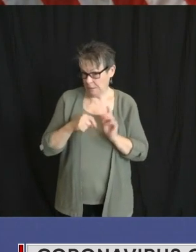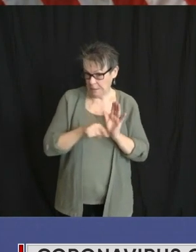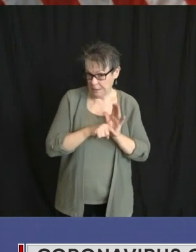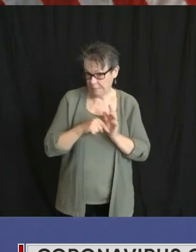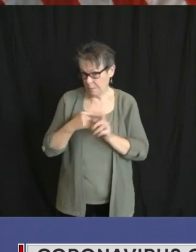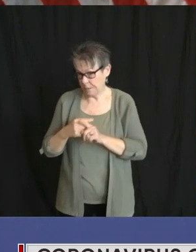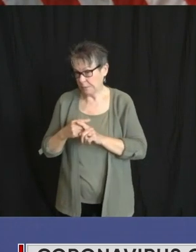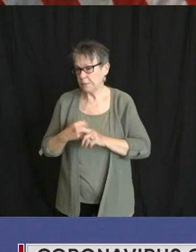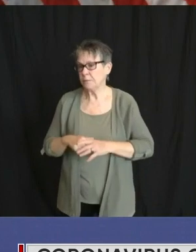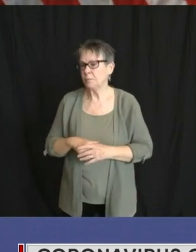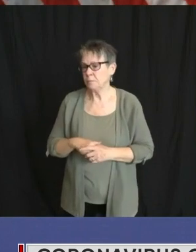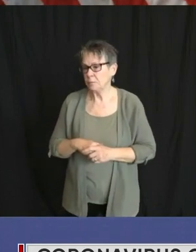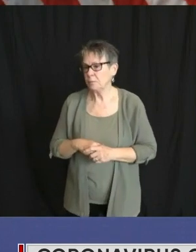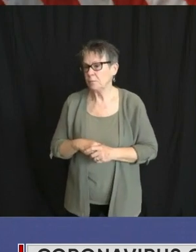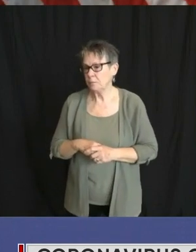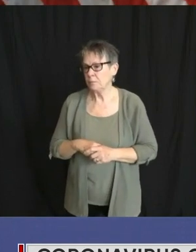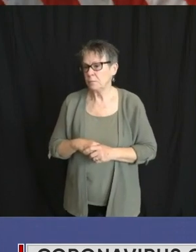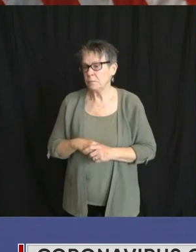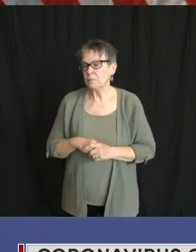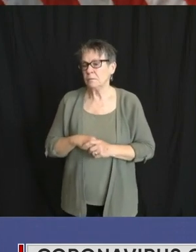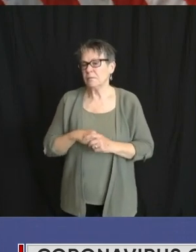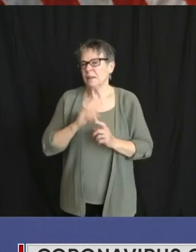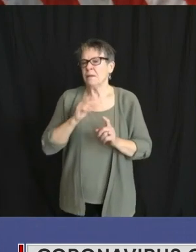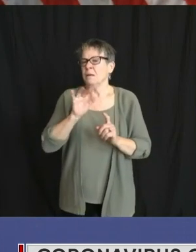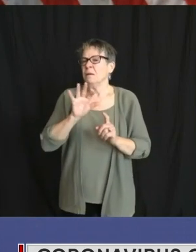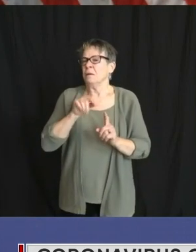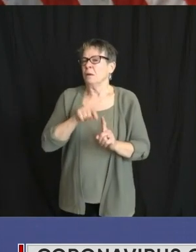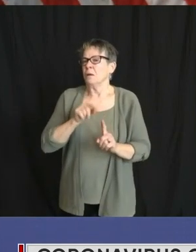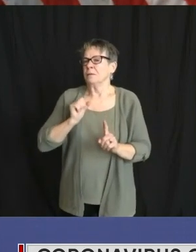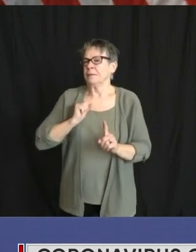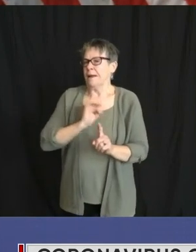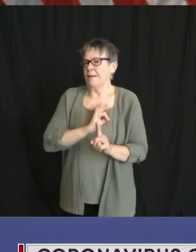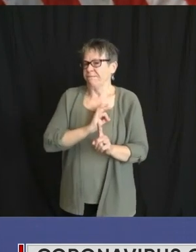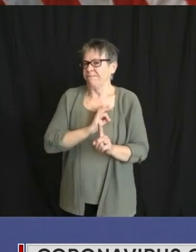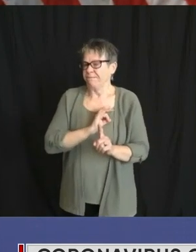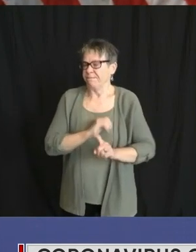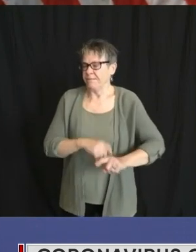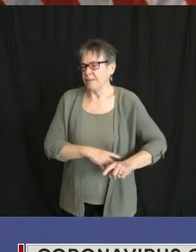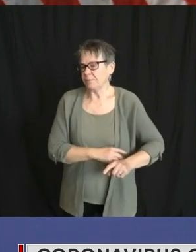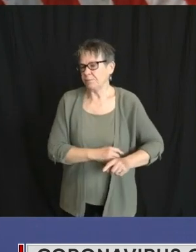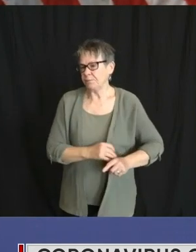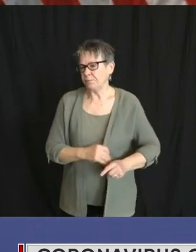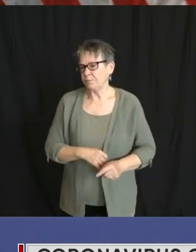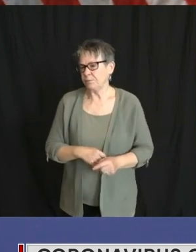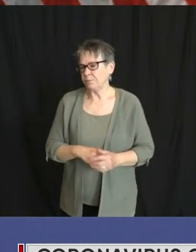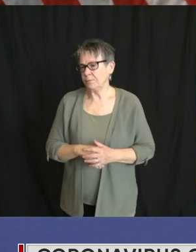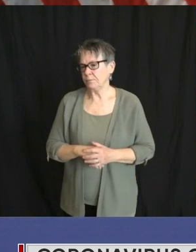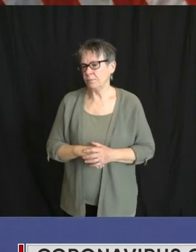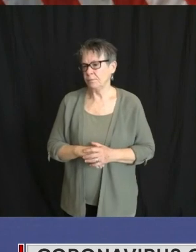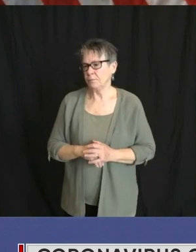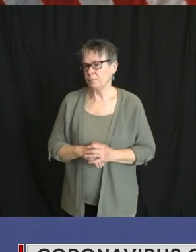WE HAVE ONE CONFIRMED CASE AMONG